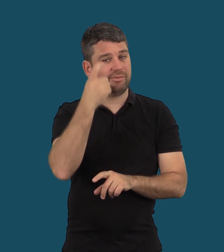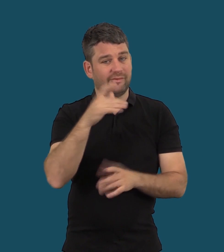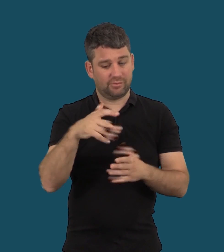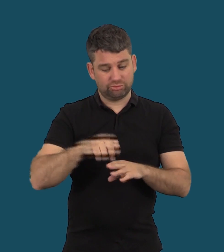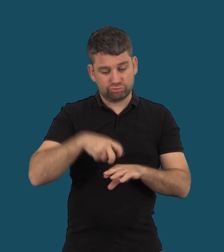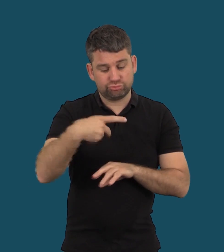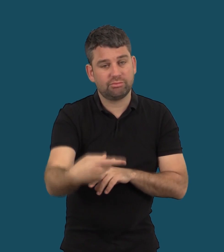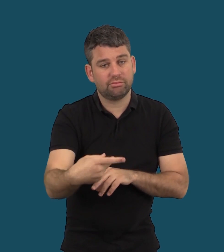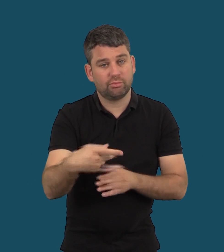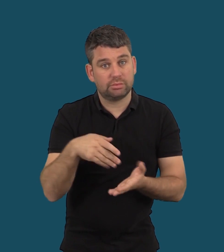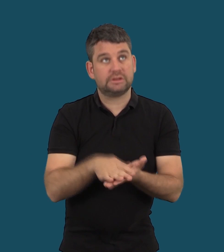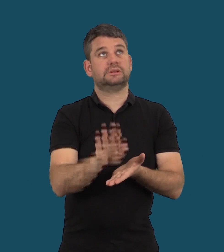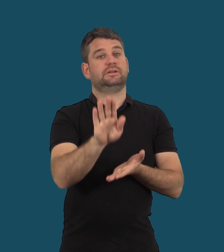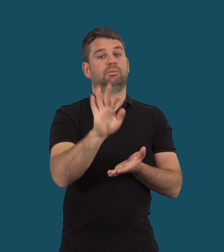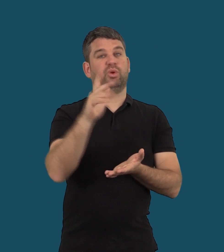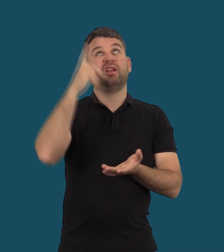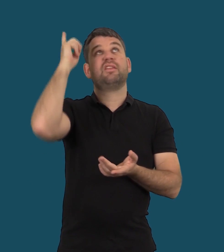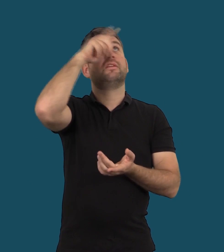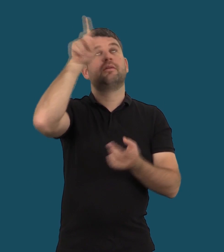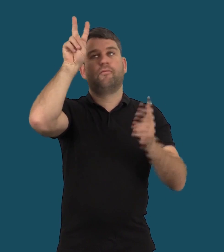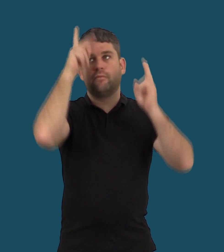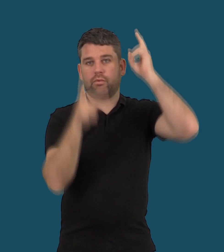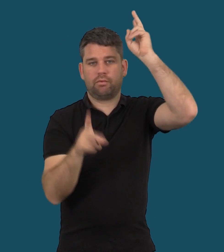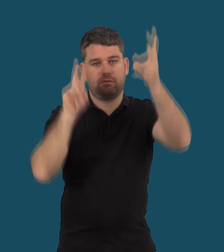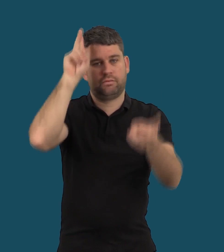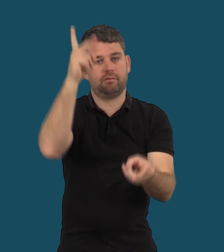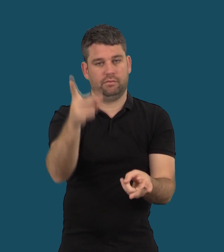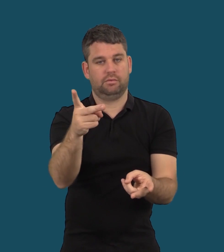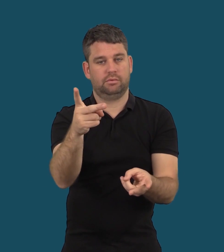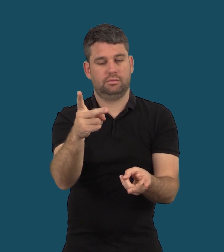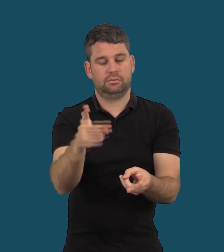Watch for any trip, slip or fall hazards.